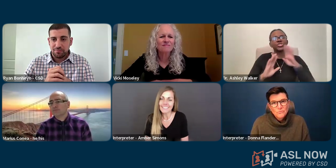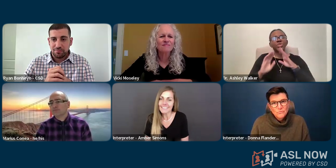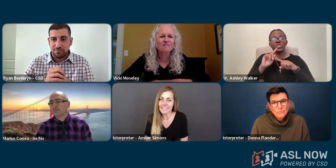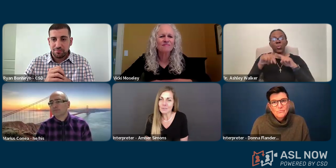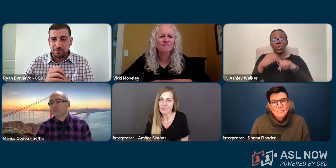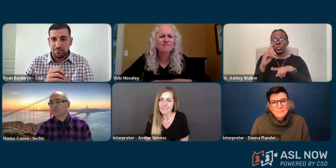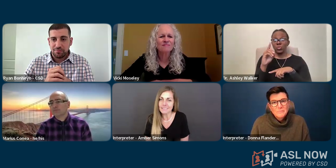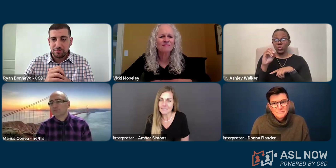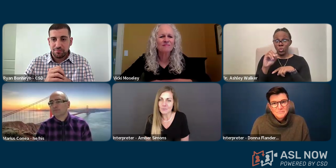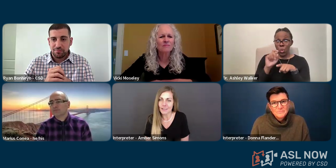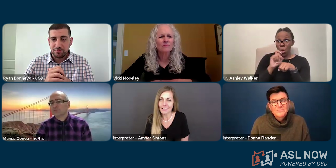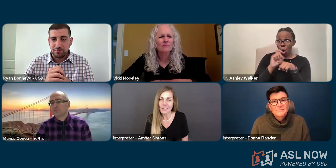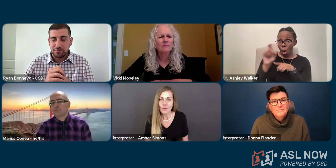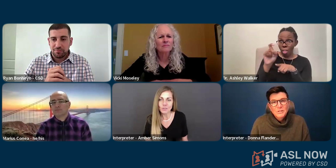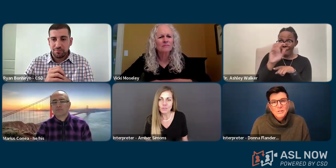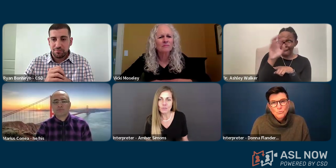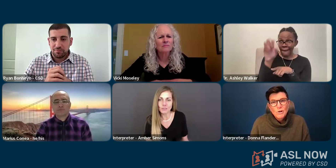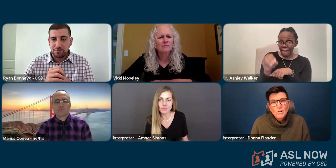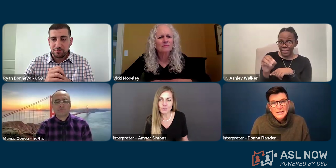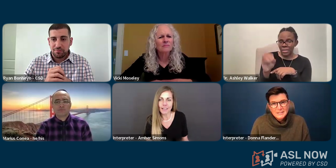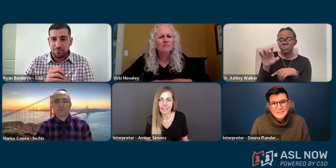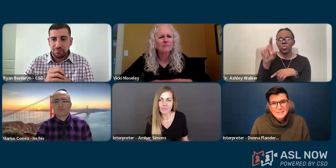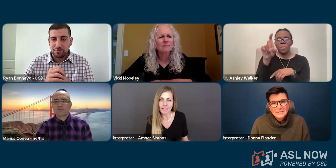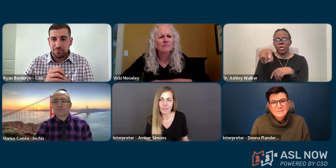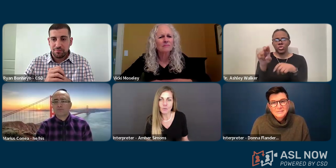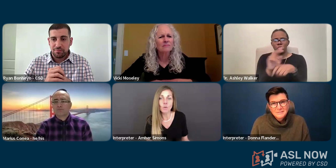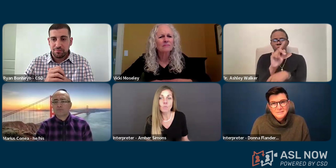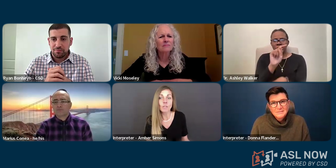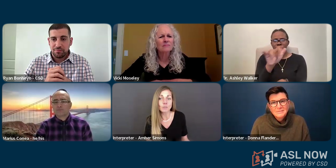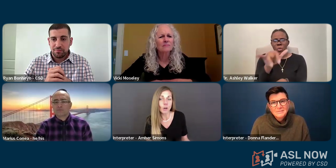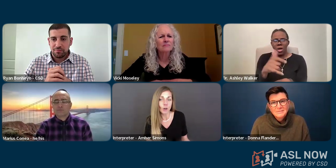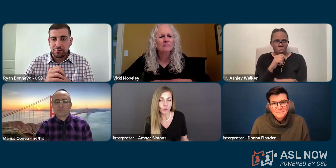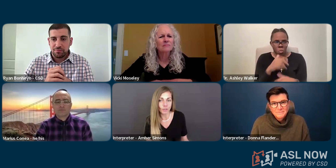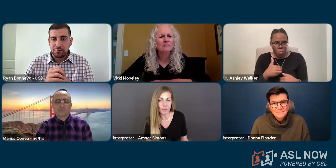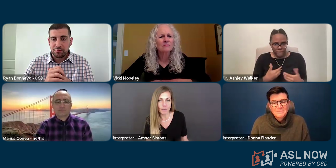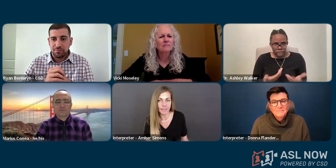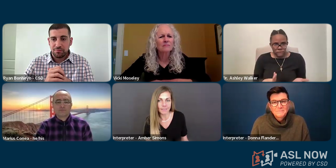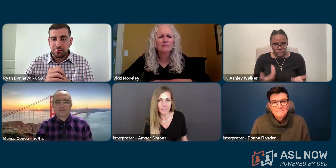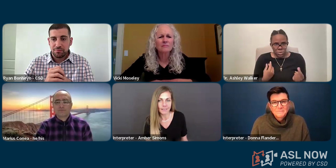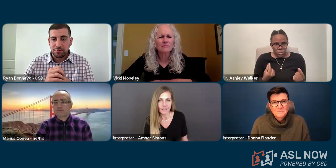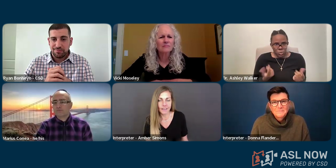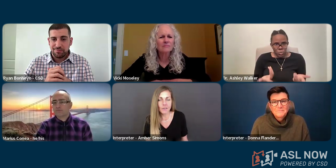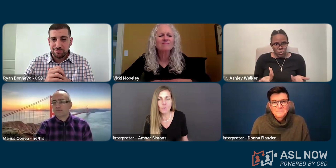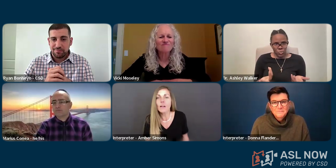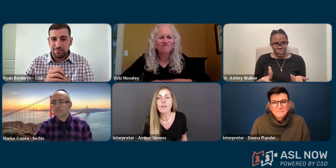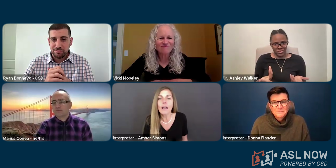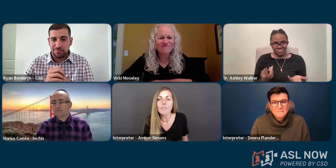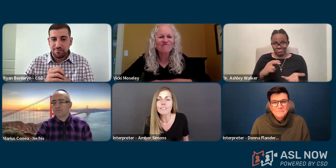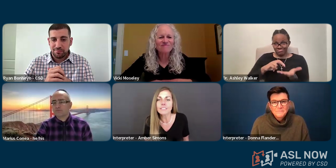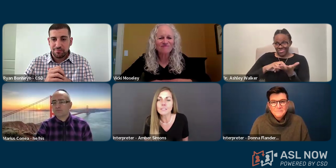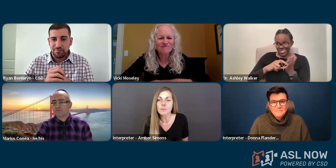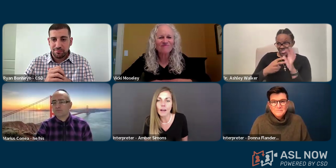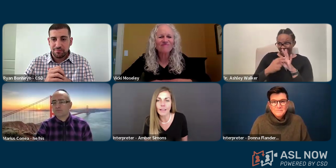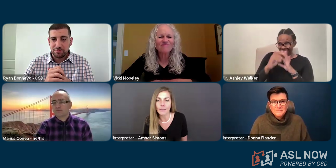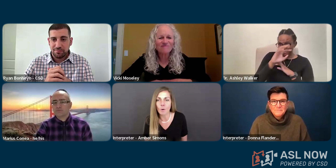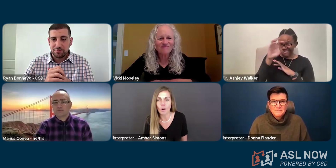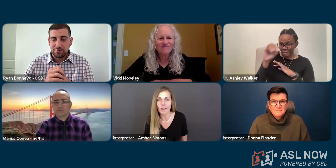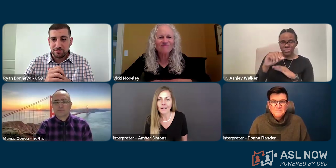Connect with us this way, which is frustrating because when we do call those companies, we don't have a t t y anymore.